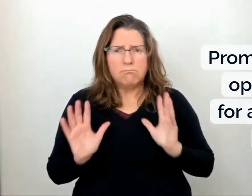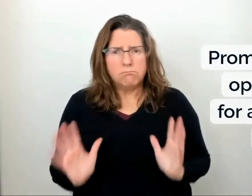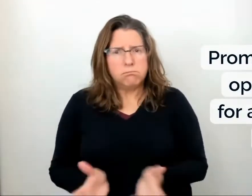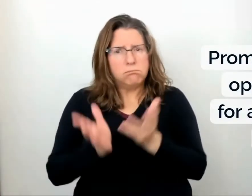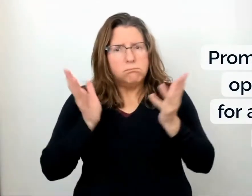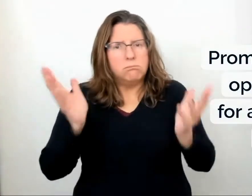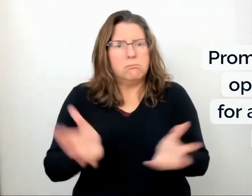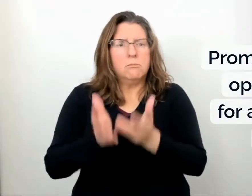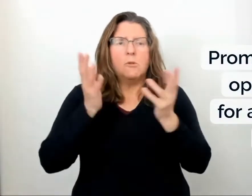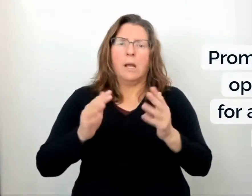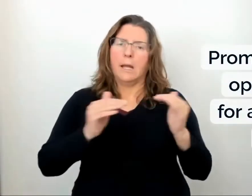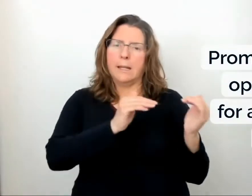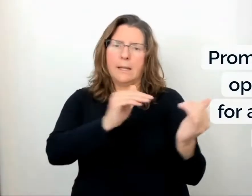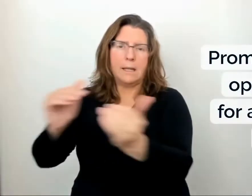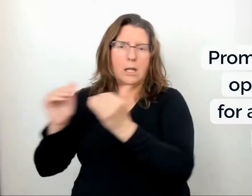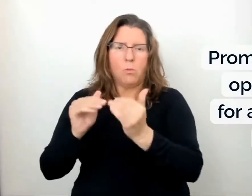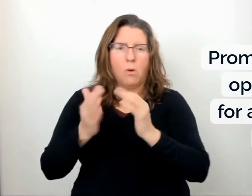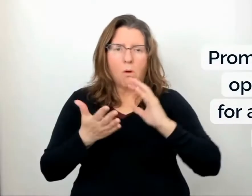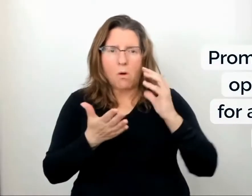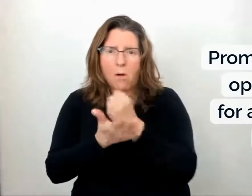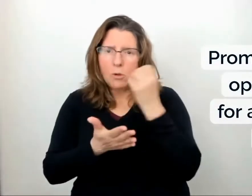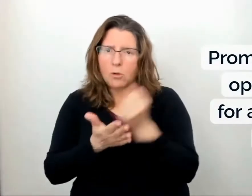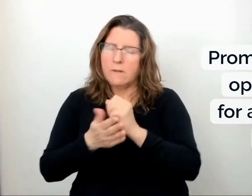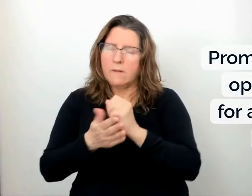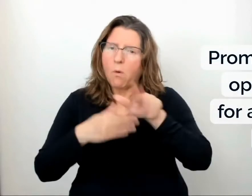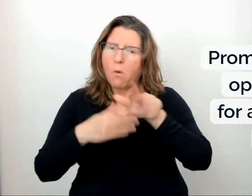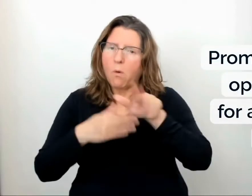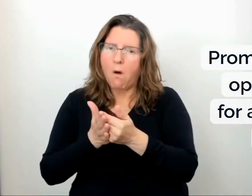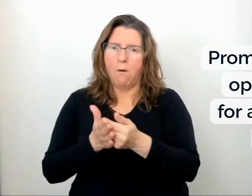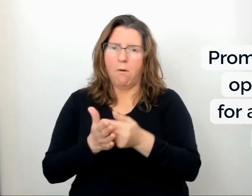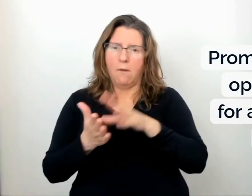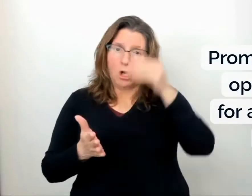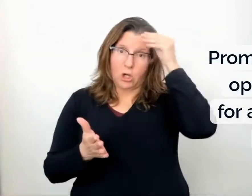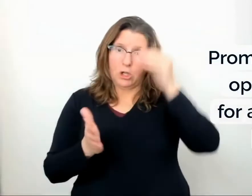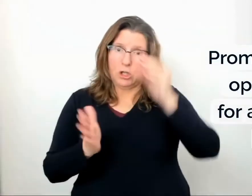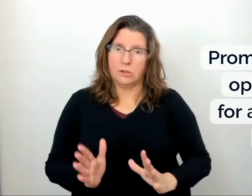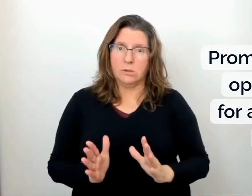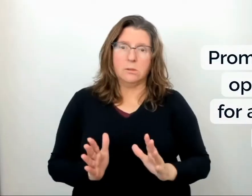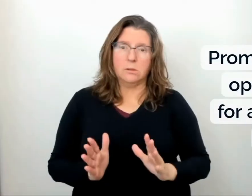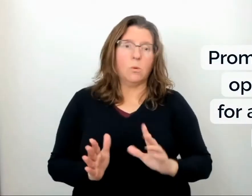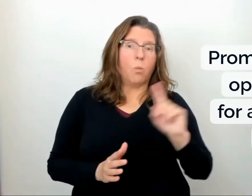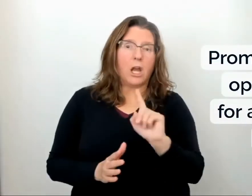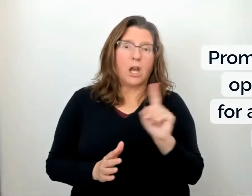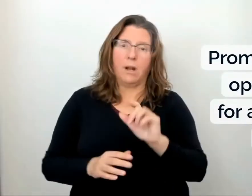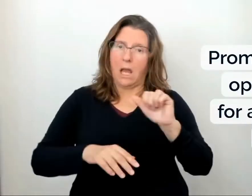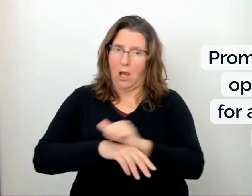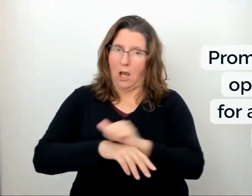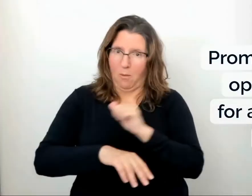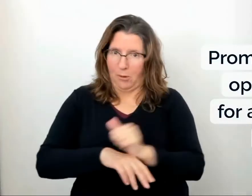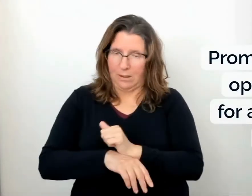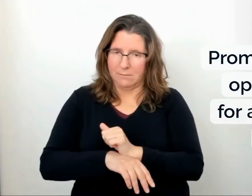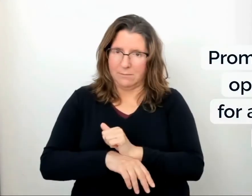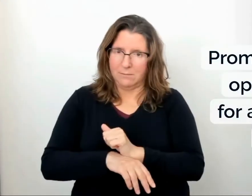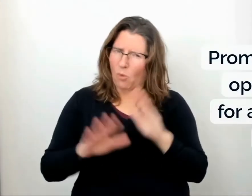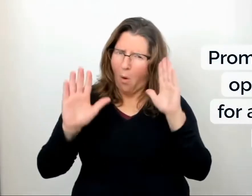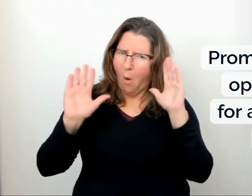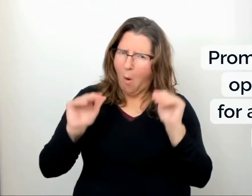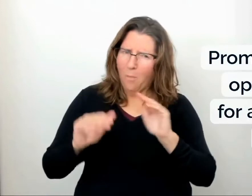Inclusive education promotes equal opportunities for all learners in Alberta . . .